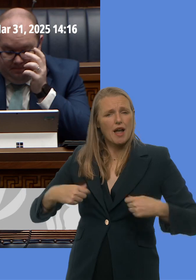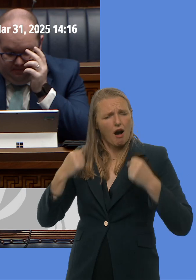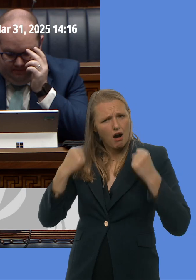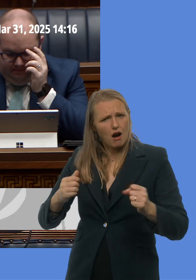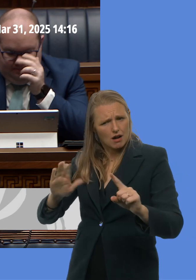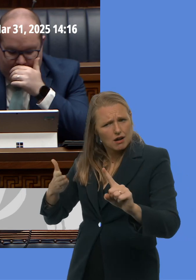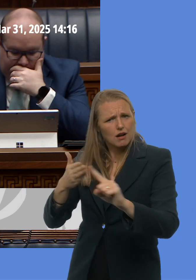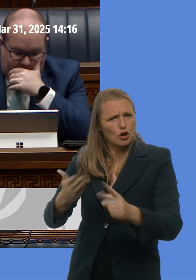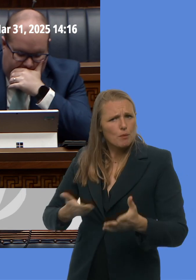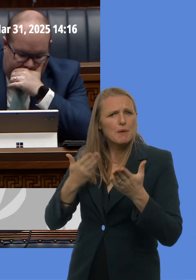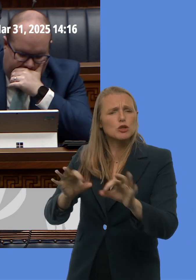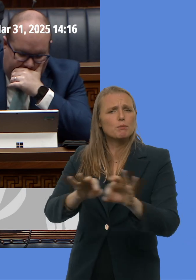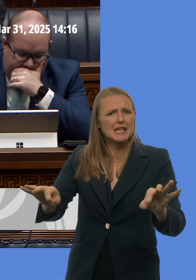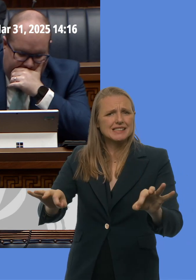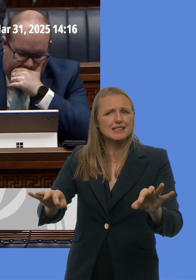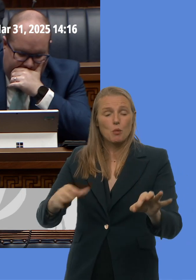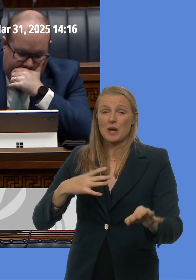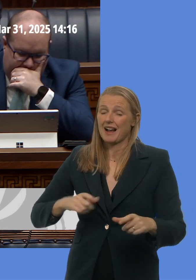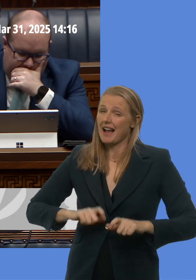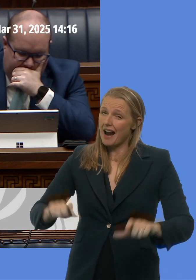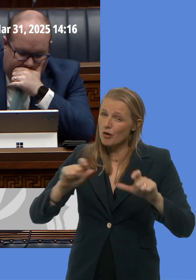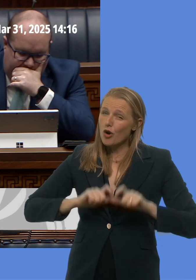ongoing commitment to tackle both sectarianism and racism.